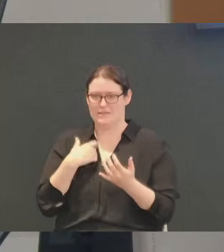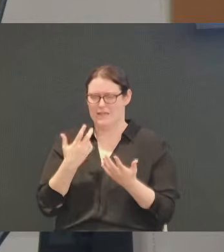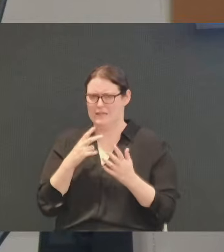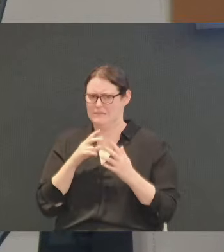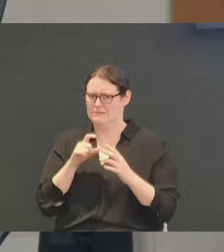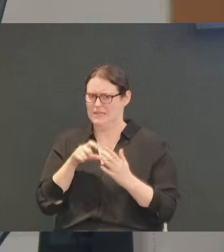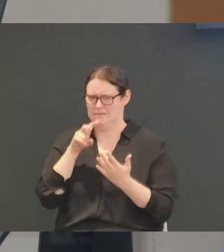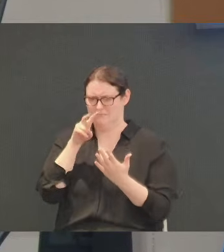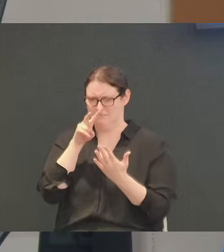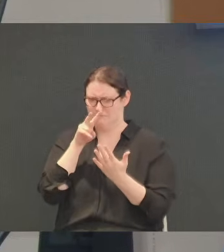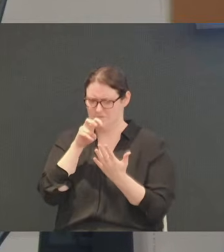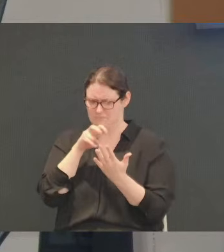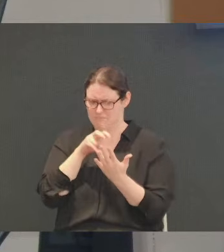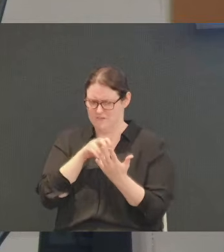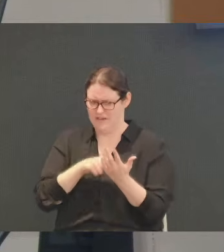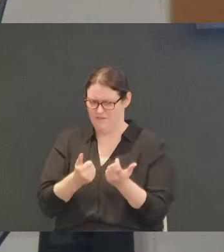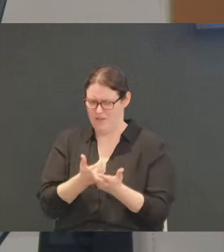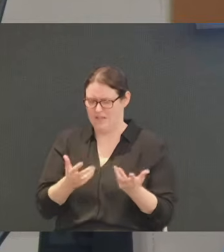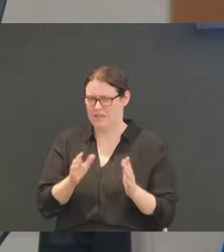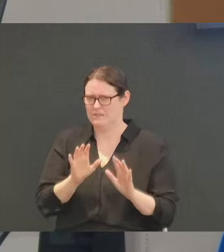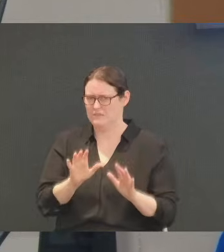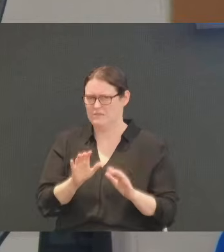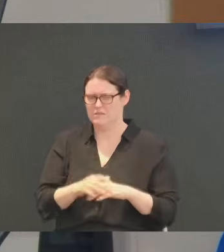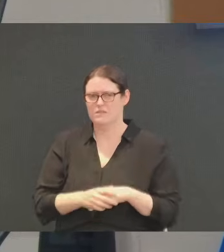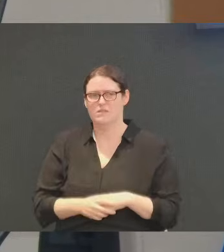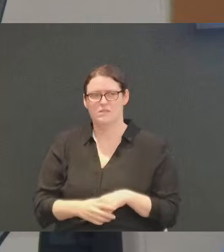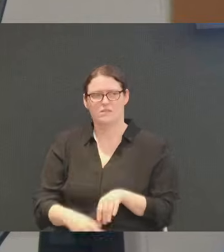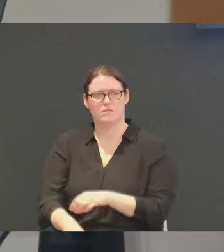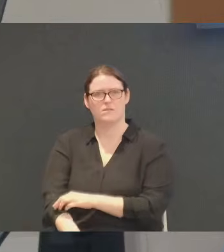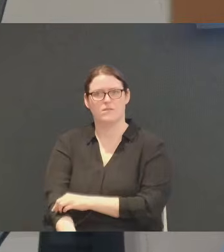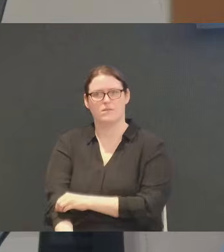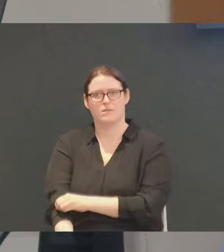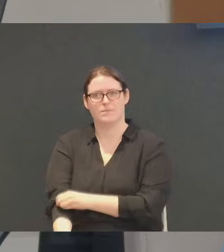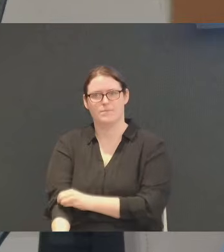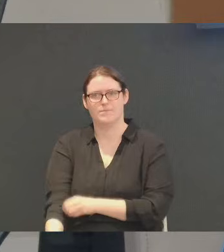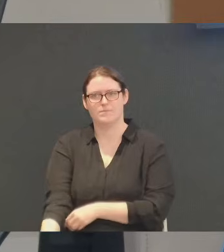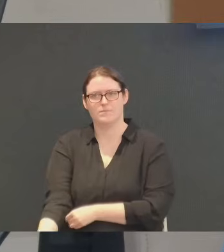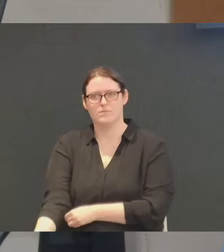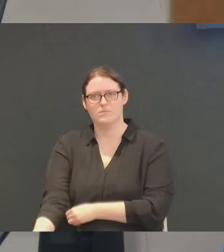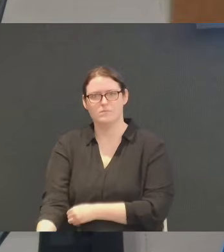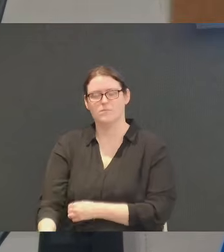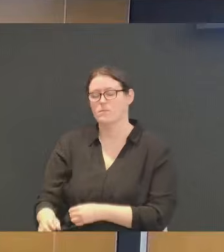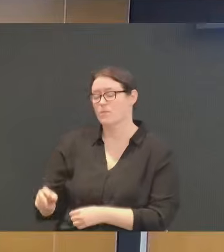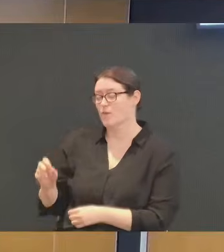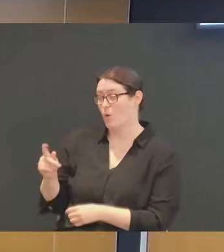to see which one is closer and I did that last time. So okay. So, you're abstaining from one,